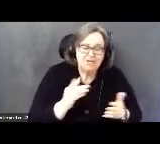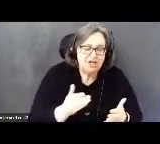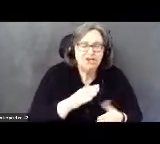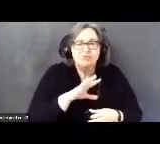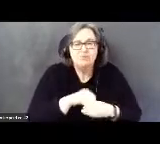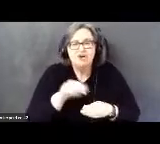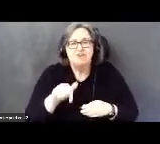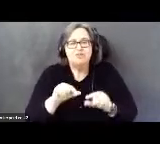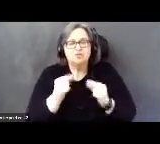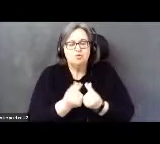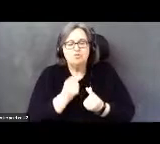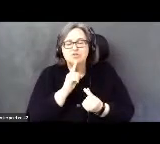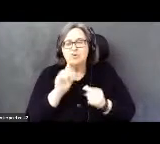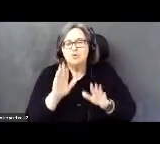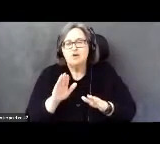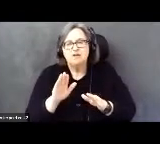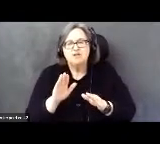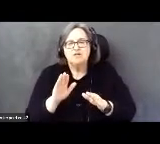group. It is really great to go after Regi